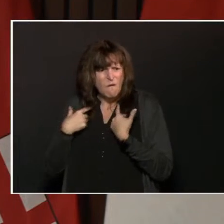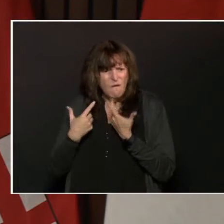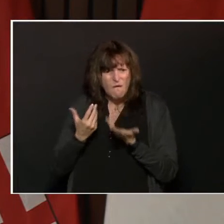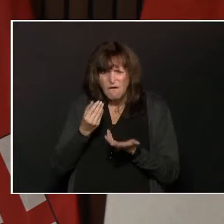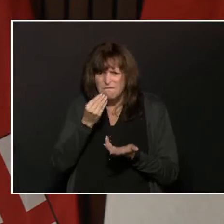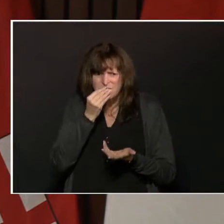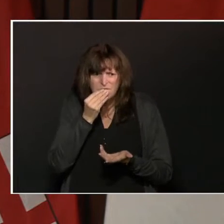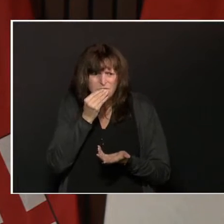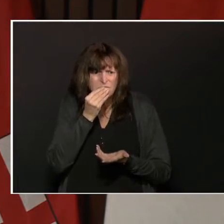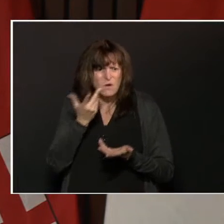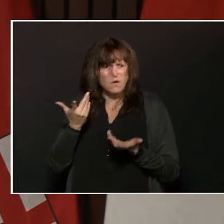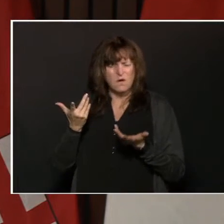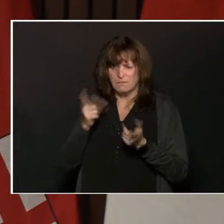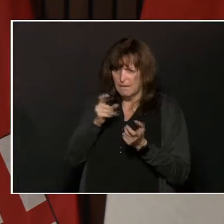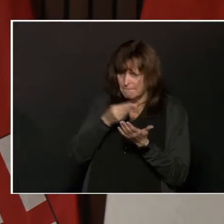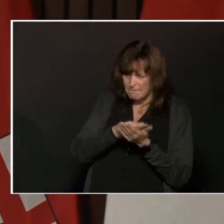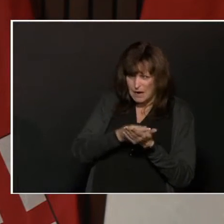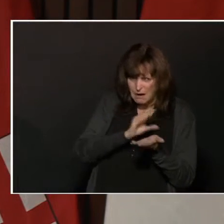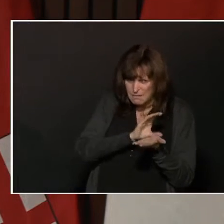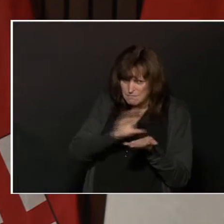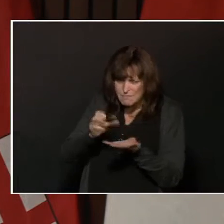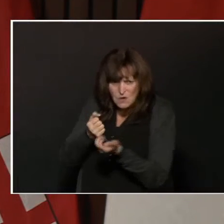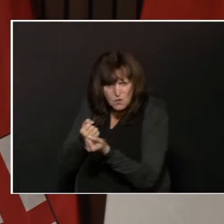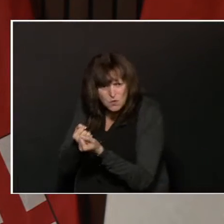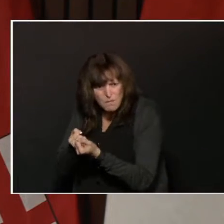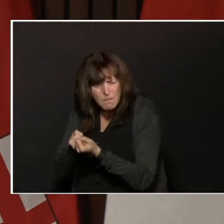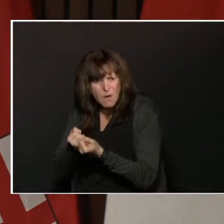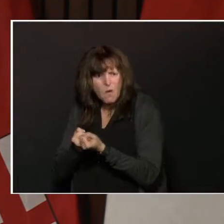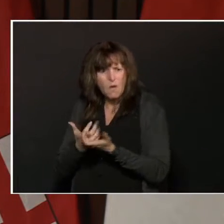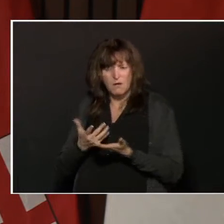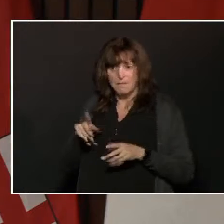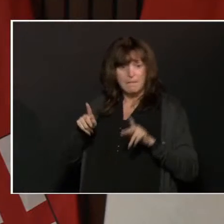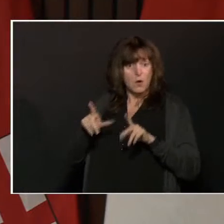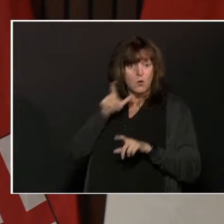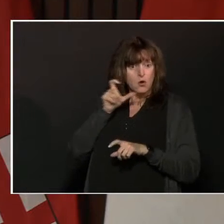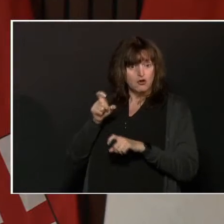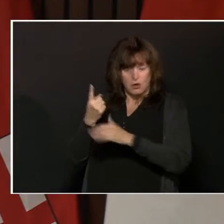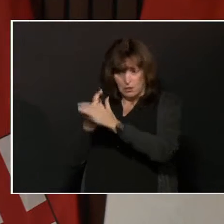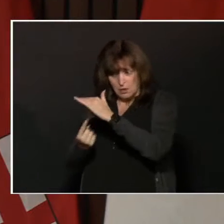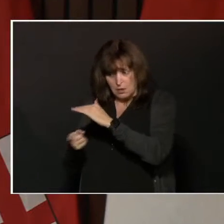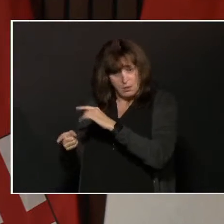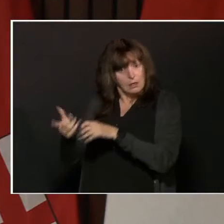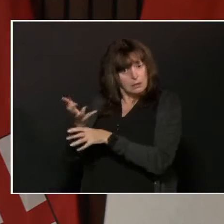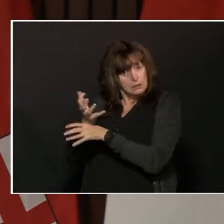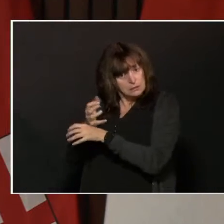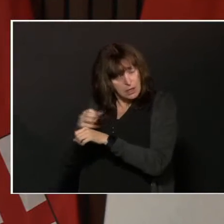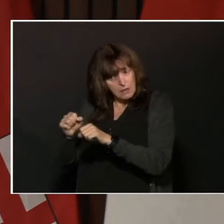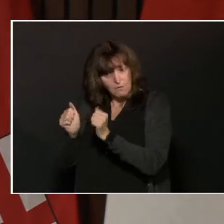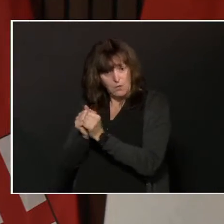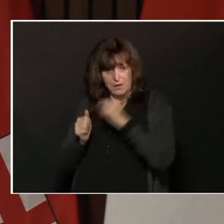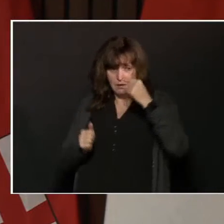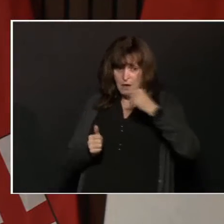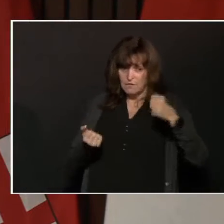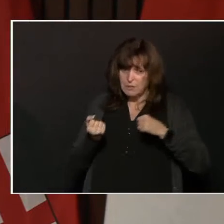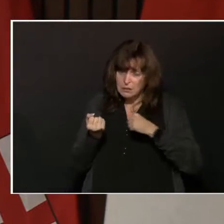THE ONTARIO CAN THE ONTARIO CAN'T THE ONTARIO CANADA THE ONTARIO COUNTY THE ONTARIO CAN'T IN THE ONTARIO CONTINUE THE ONTARIO THE ONTARIO CONTINUES THE ONTARIO CONTINUES TO THE ONTARIO CONTINUES TO FOLLOW THE ONTARIO CONTINUES TO FOLLOW ALONG THE ONTARIO CONTINUES TO FOLLOW ALONG THE